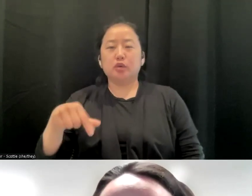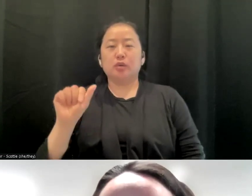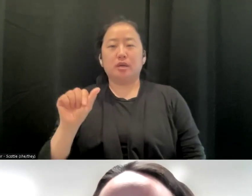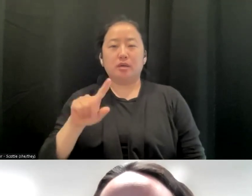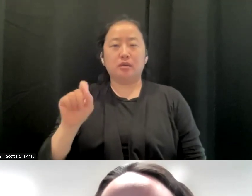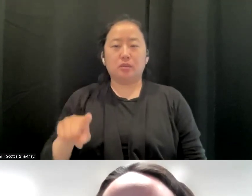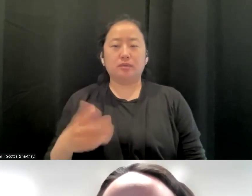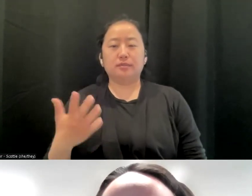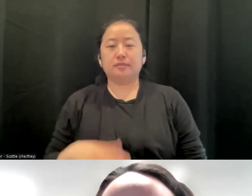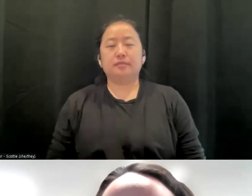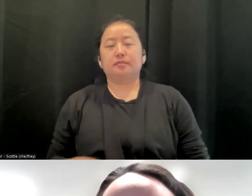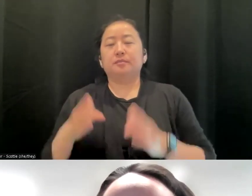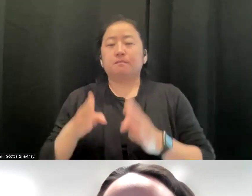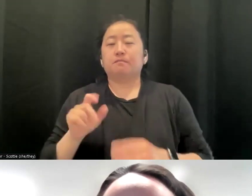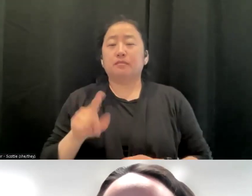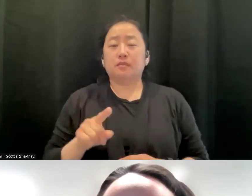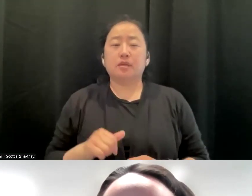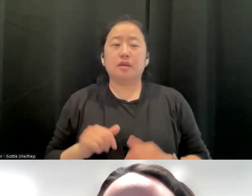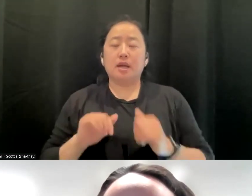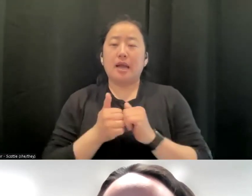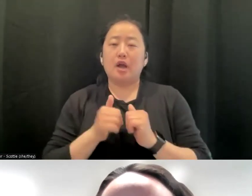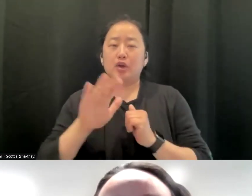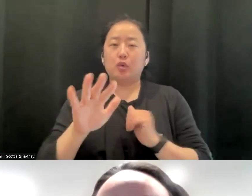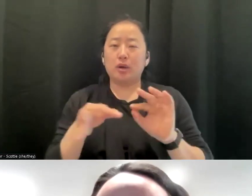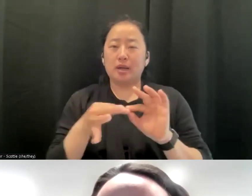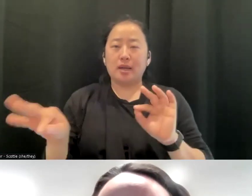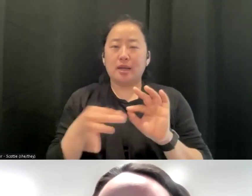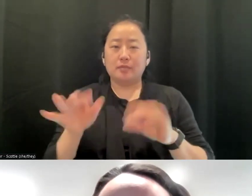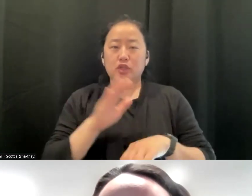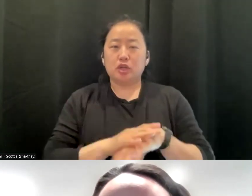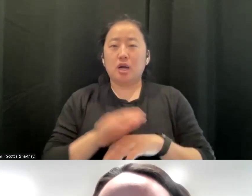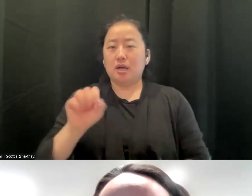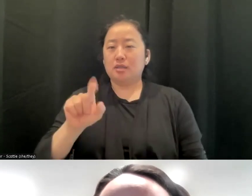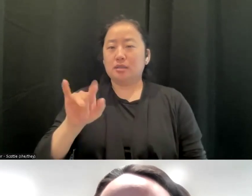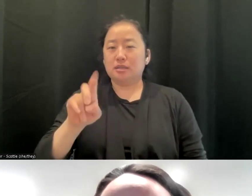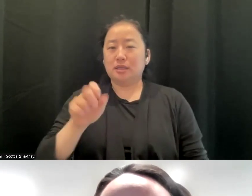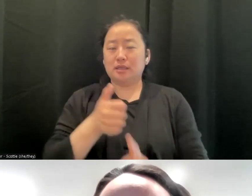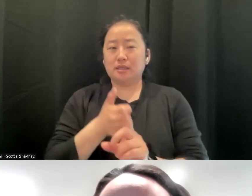individuals asking how you had your captions on the slide itself, so I explained that those are